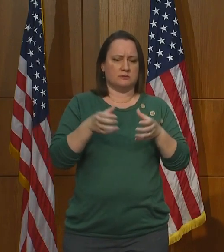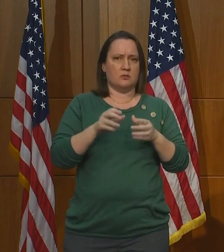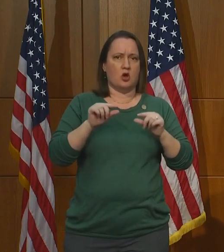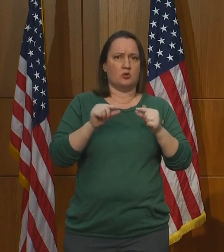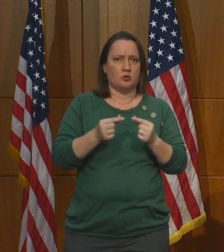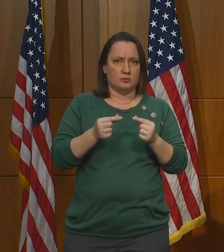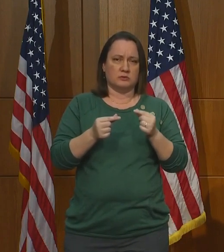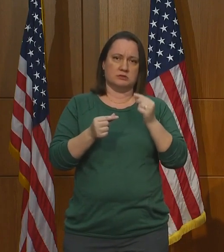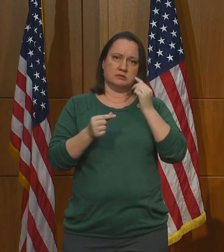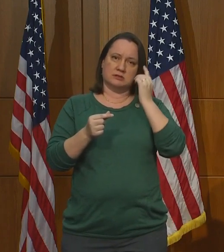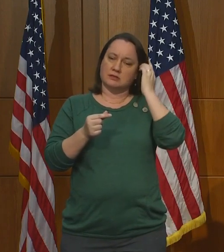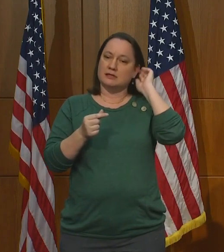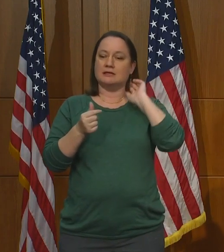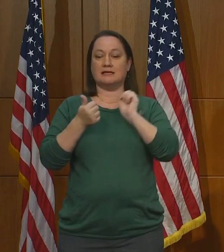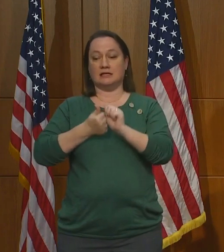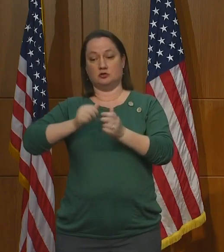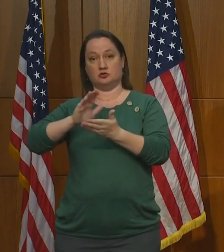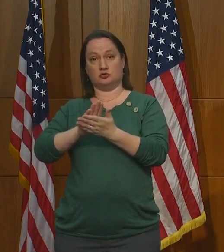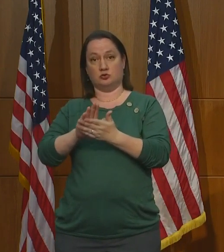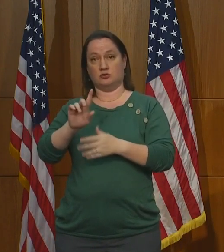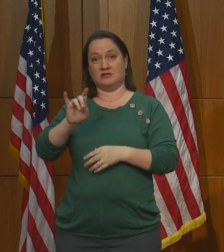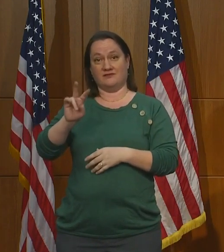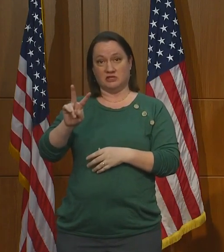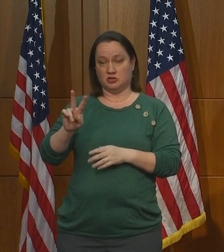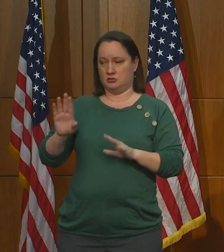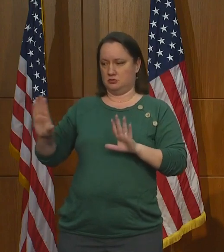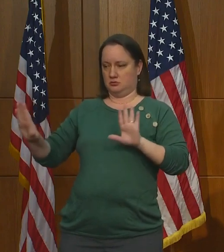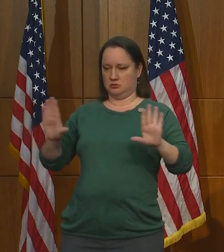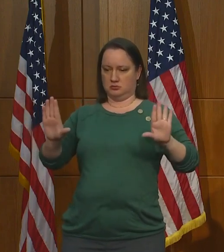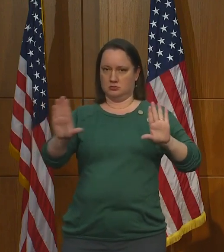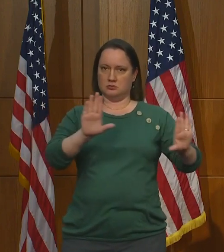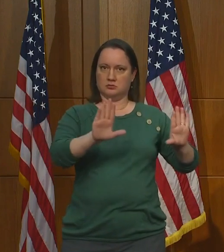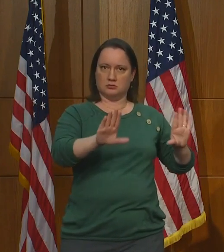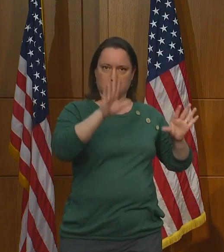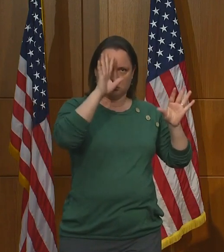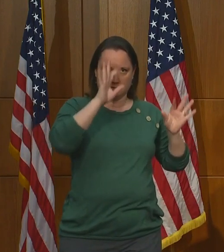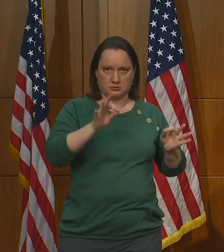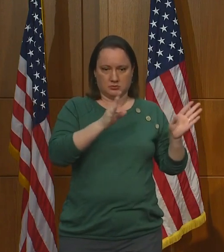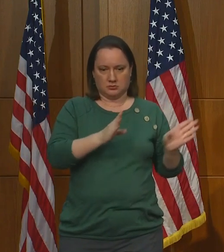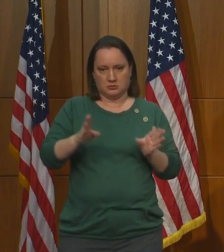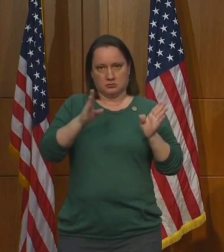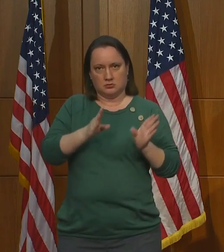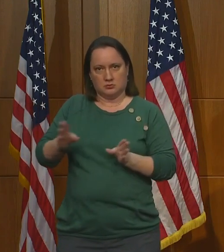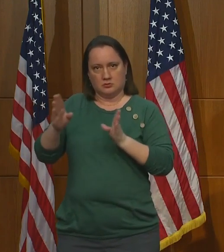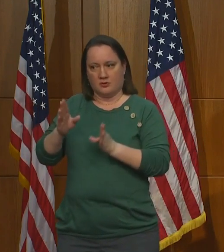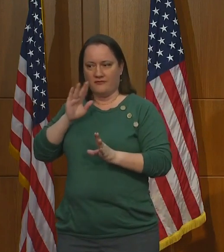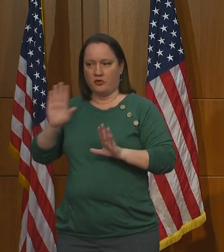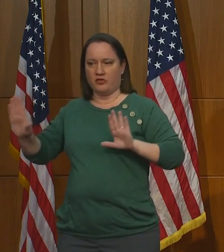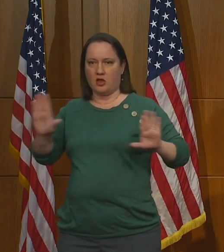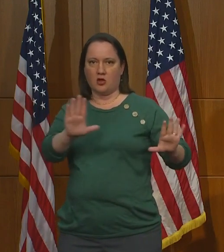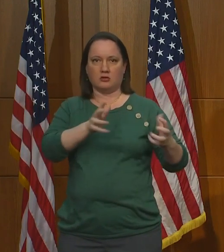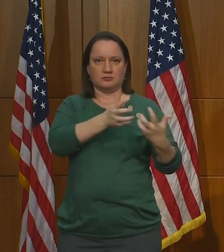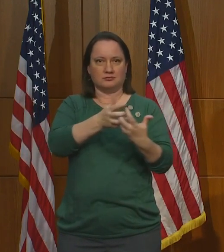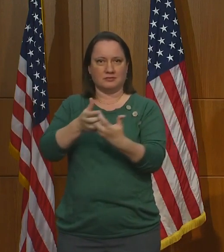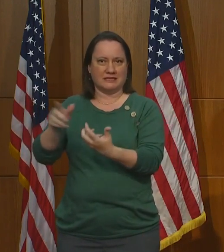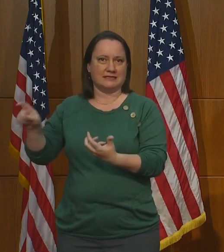START WITH SMALL GROUPS AND WILL ALLOW EACH SCHOOL DIVISION THE FLEXIBILITY THAT IT NEEDS